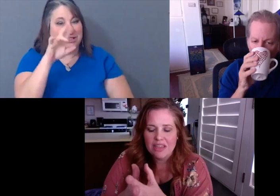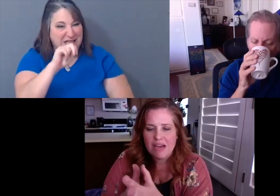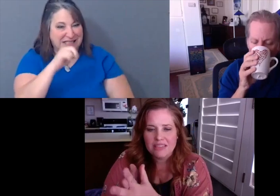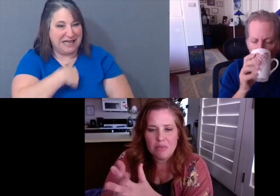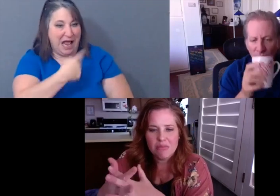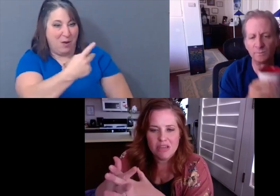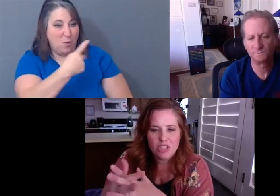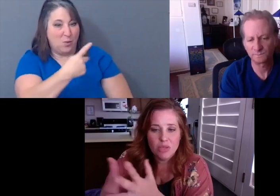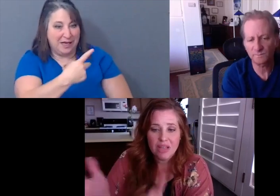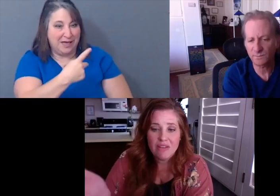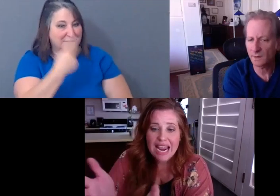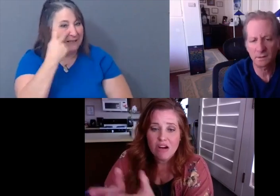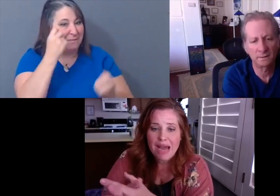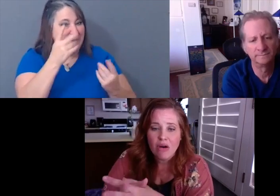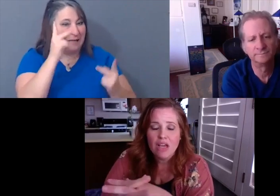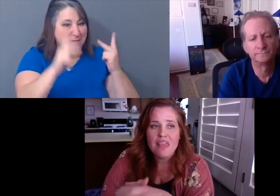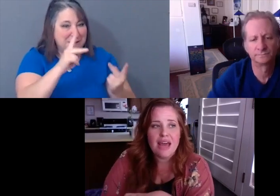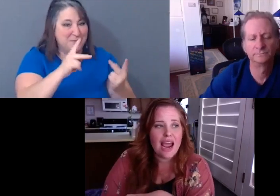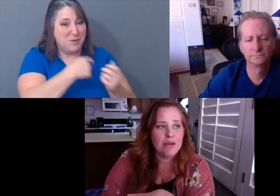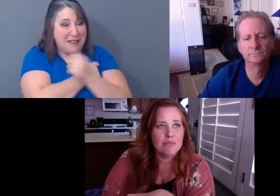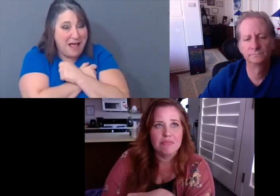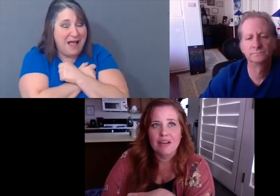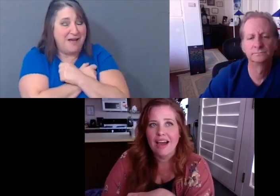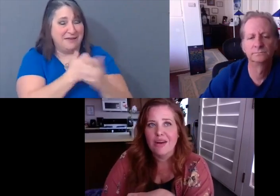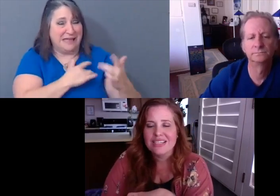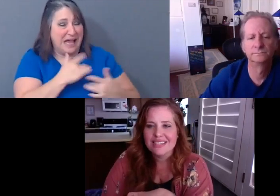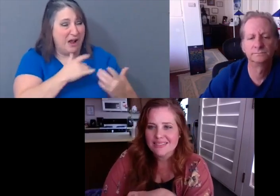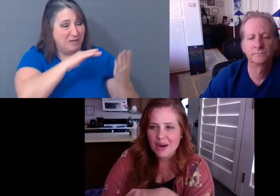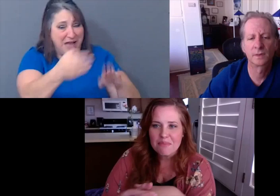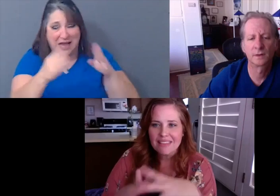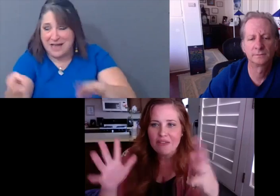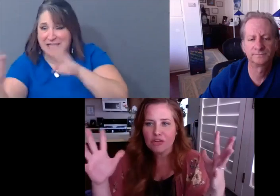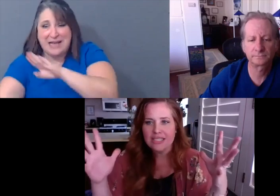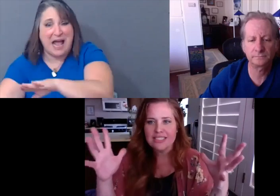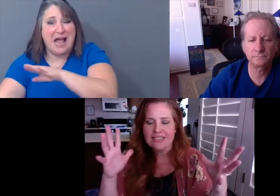in the past couple of months that we love and care about that I'm, I don't want to say it's not a midlife crisis,